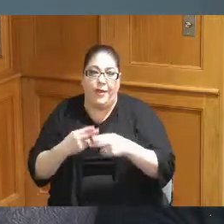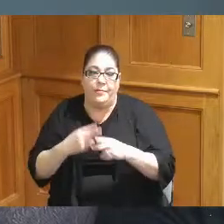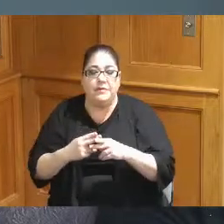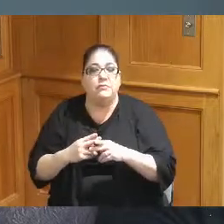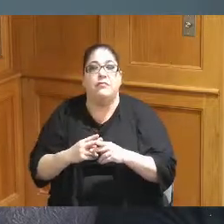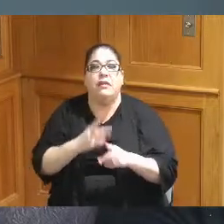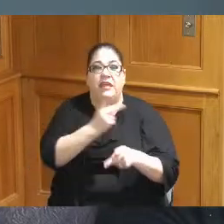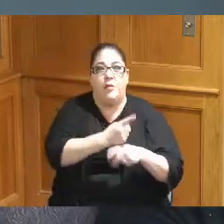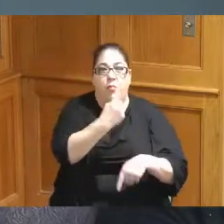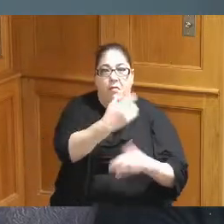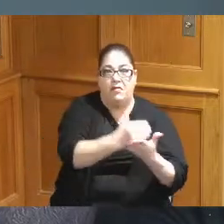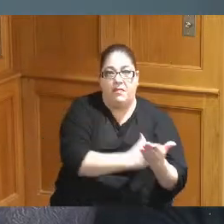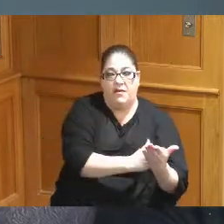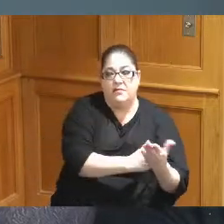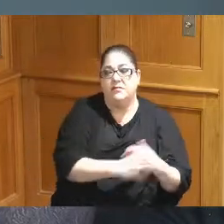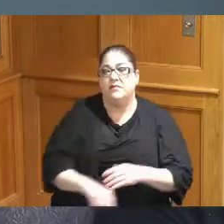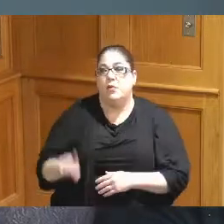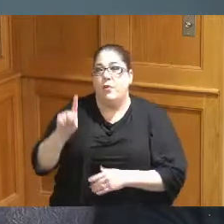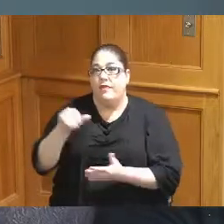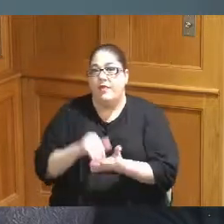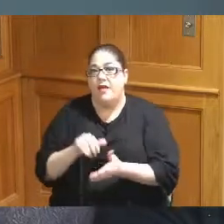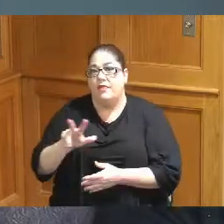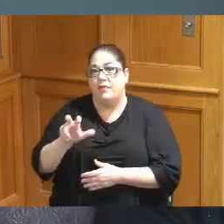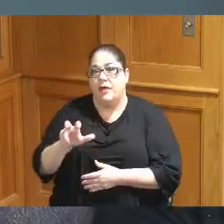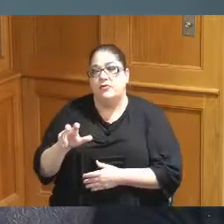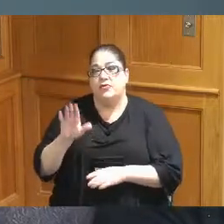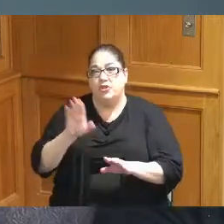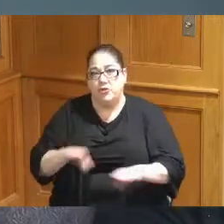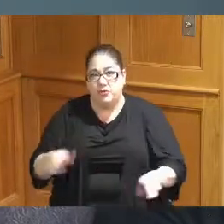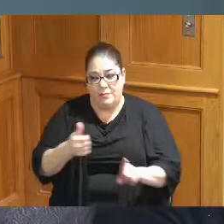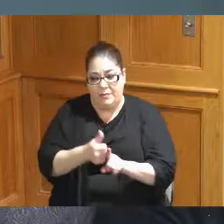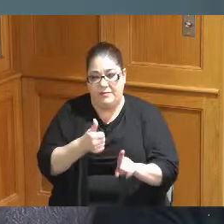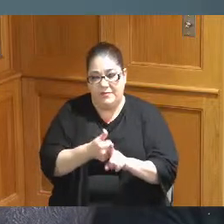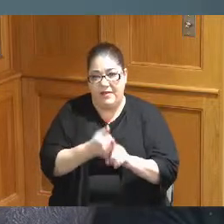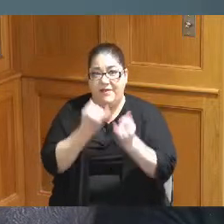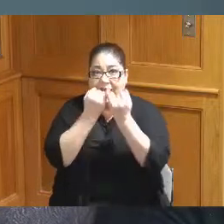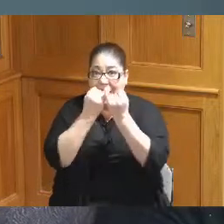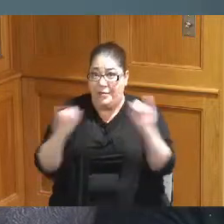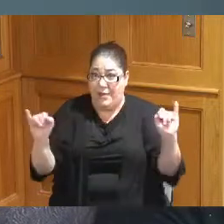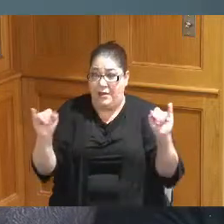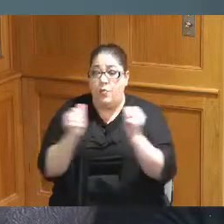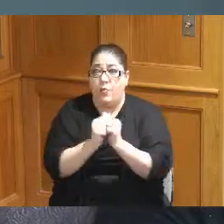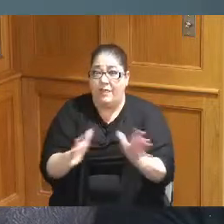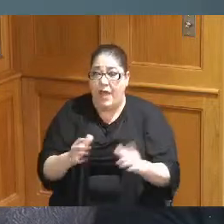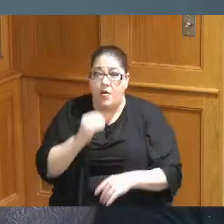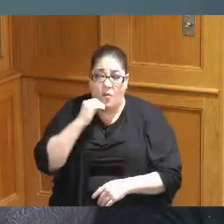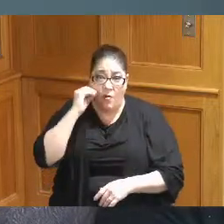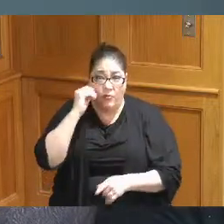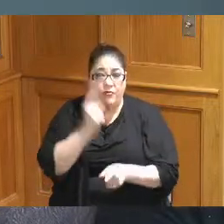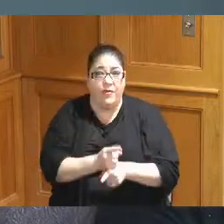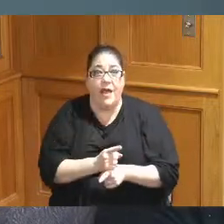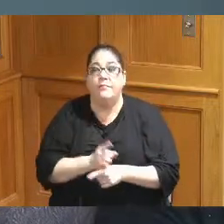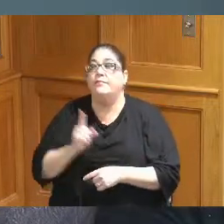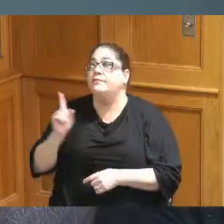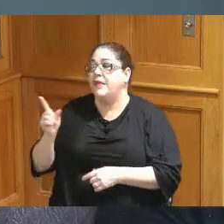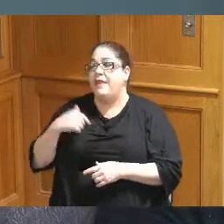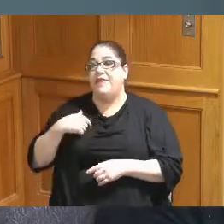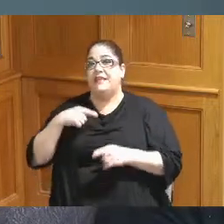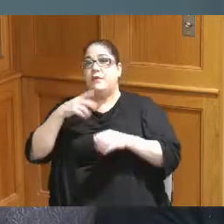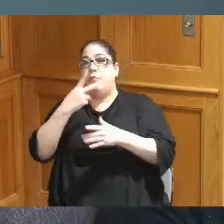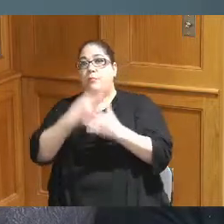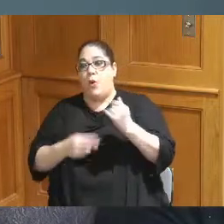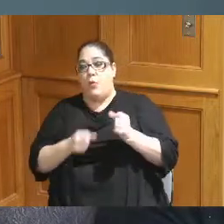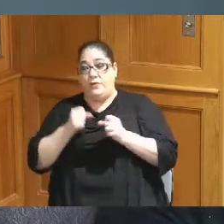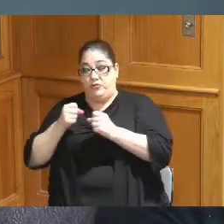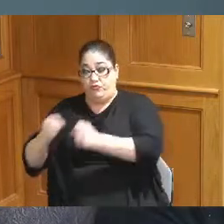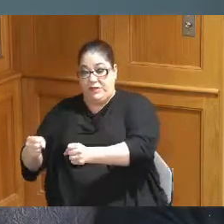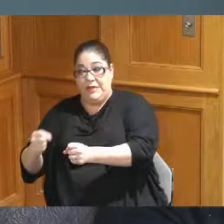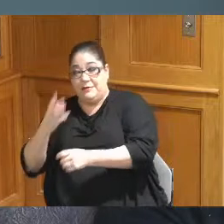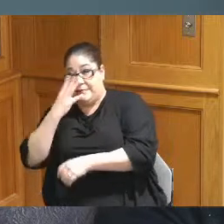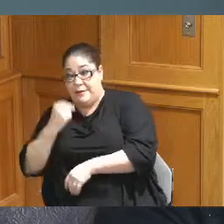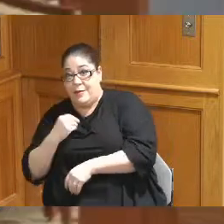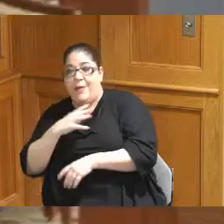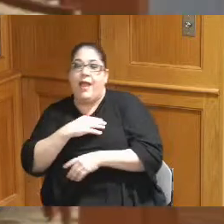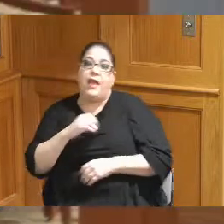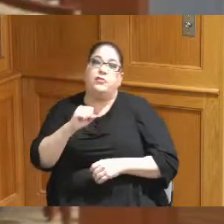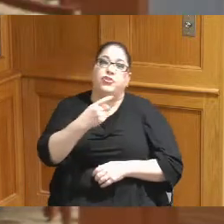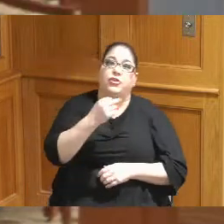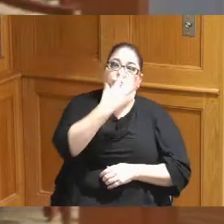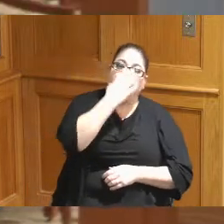1300 children are out there on their own this is Street and shelter so the those 1300 would